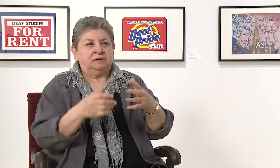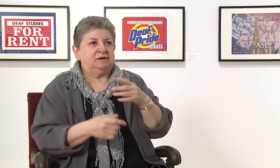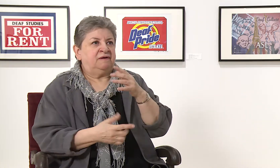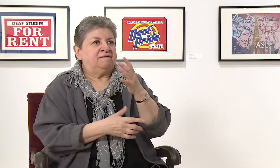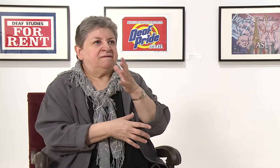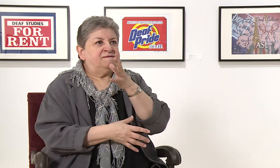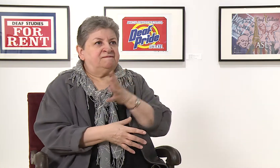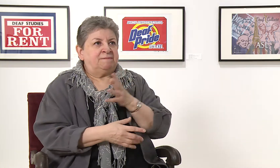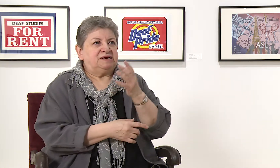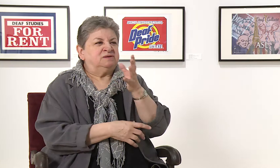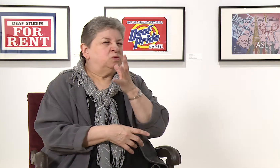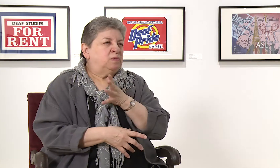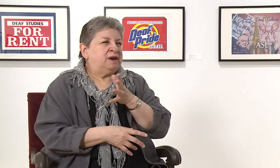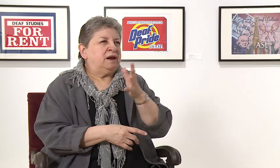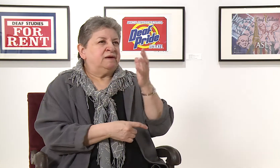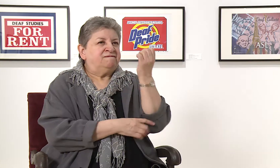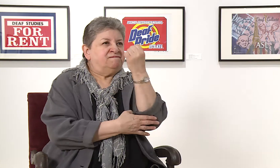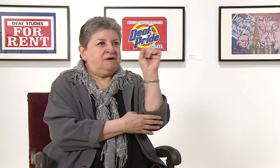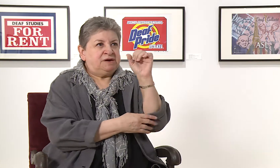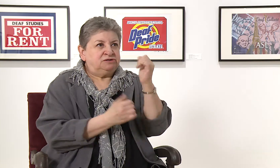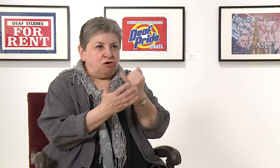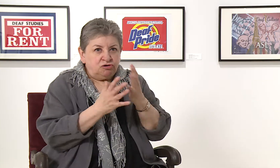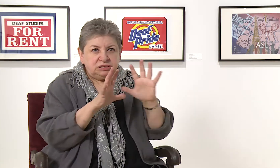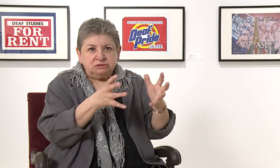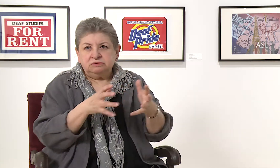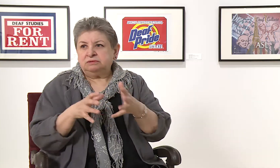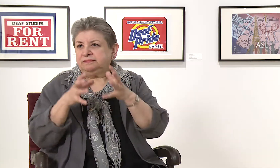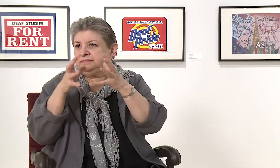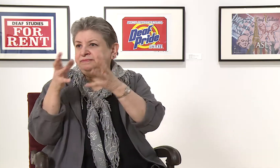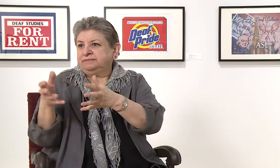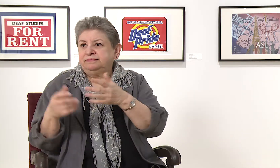Black artists, feminist artists,